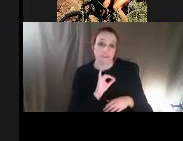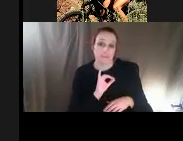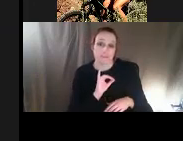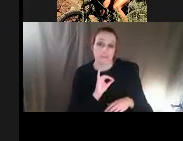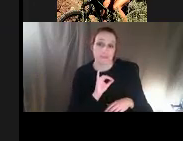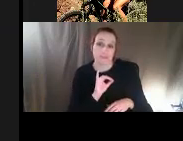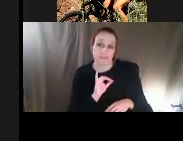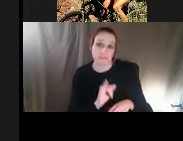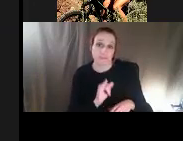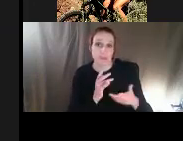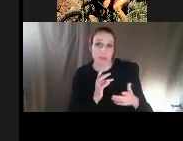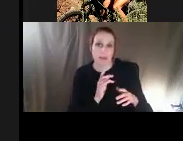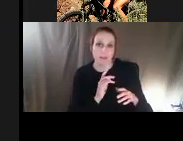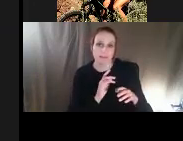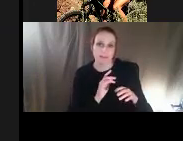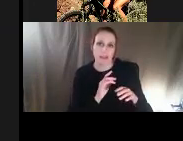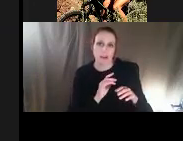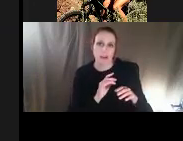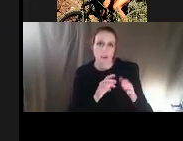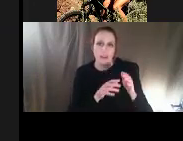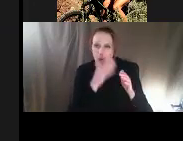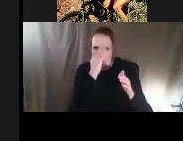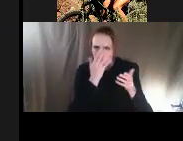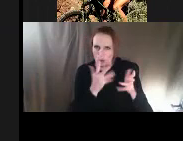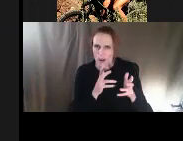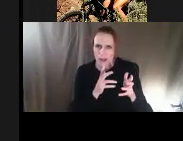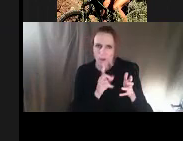anyways, trust, absolutely respecting diversity, and